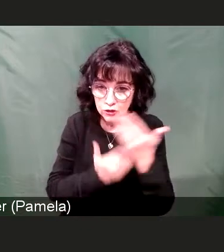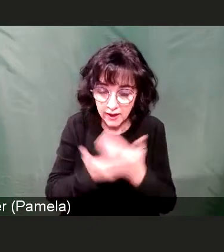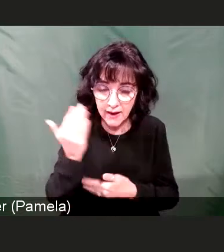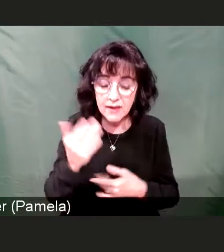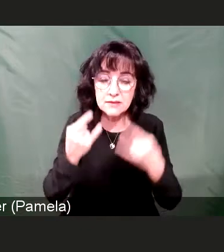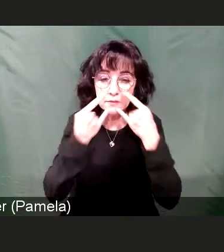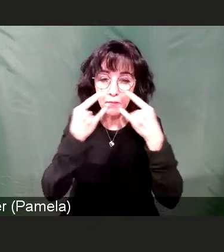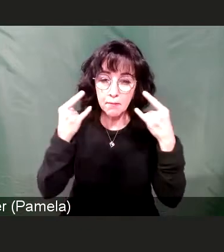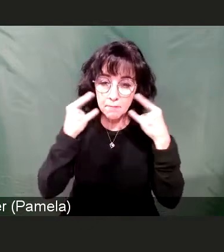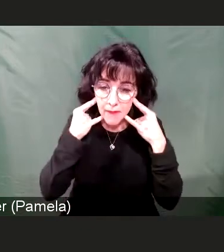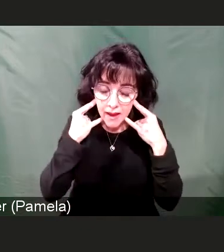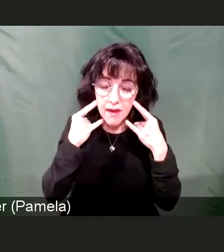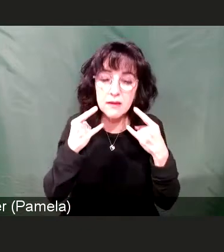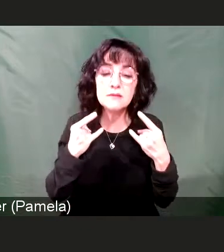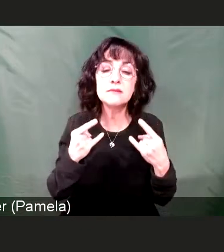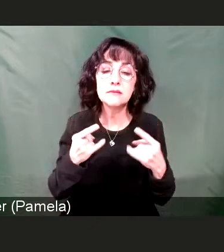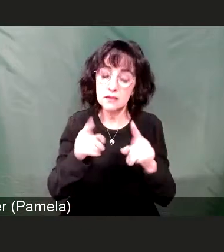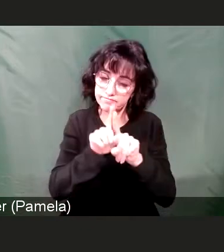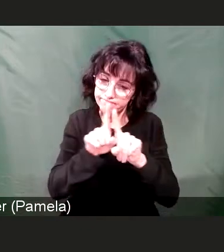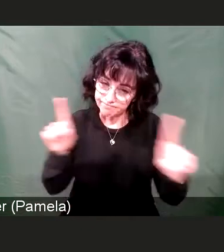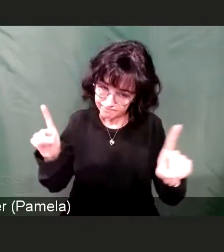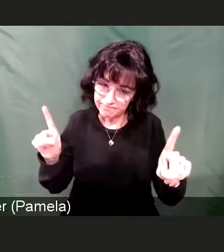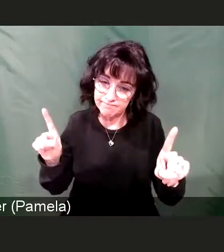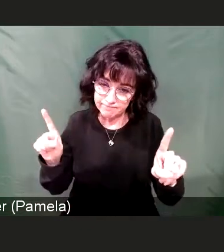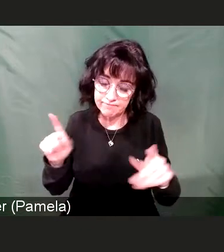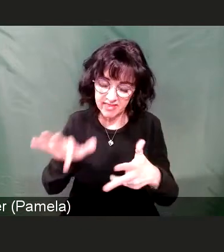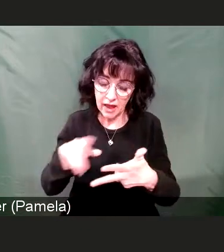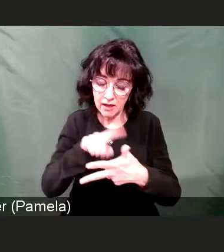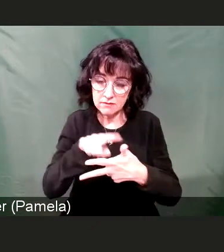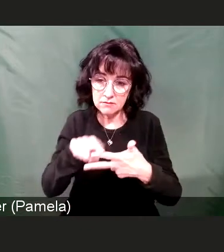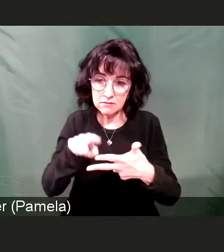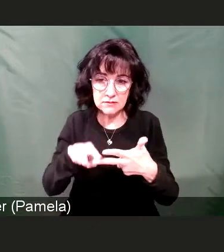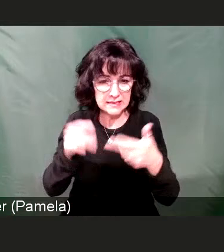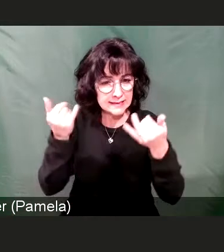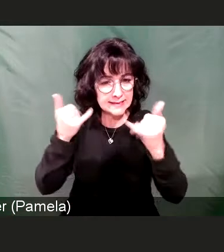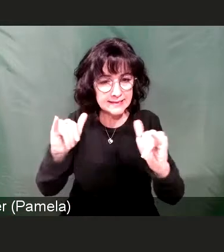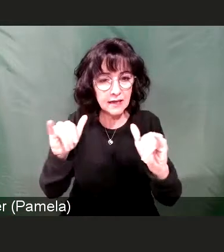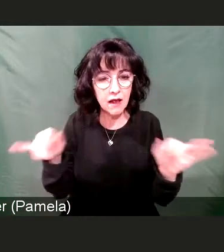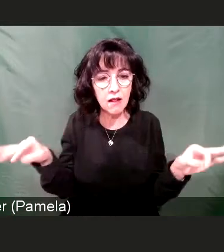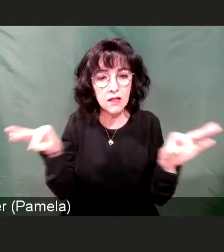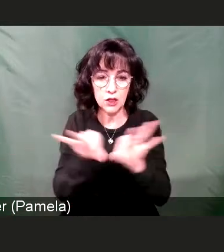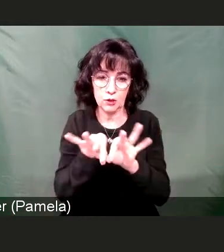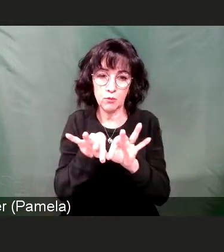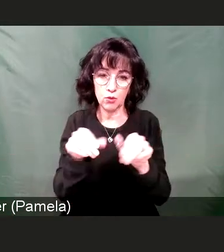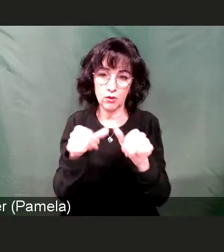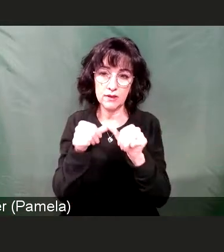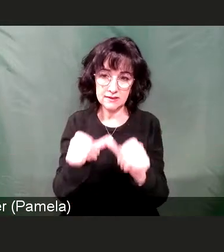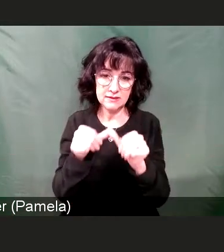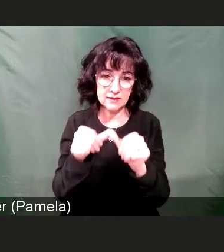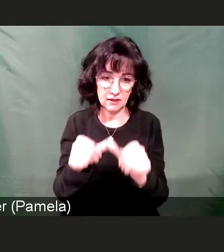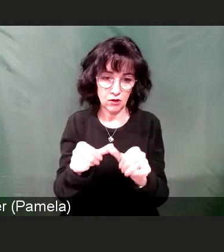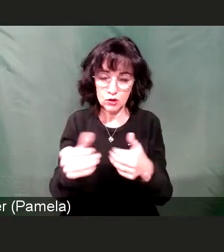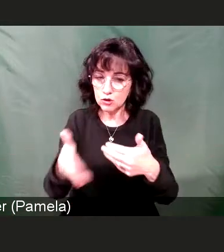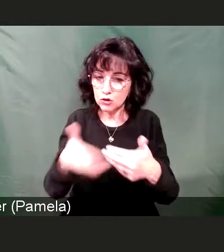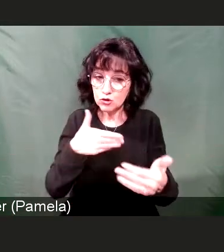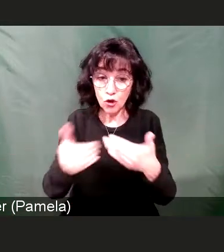Those three things will continue to be important with or without the vaccine for the next several months.